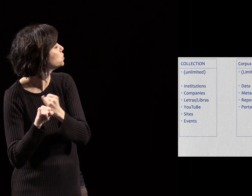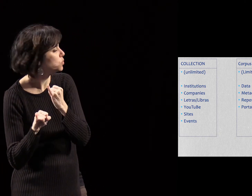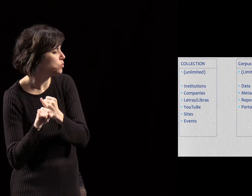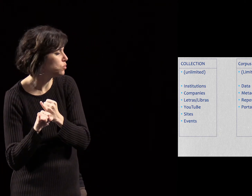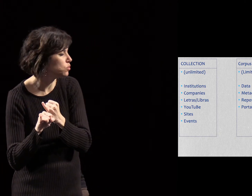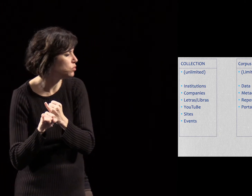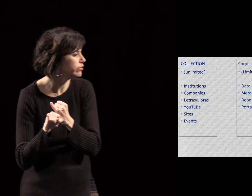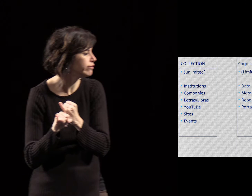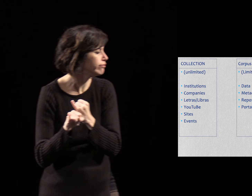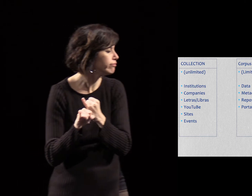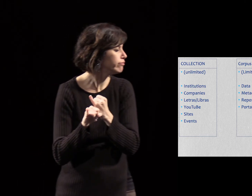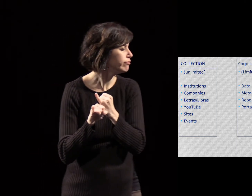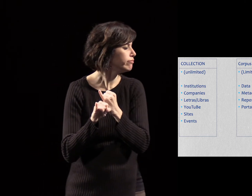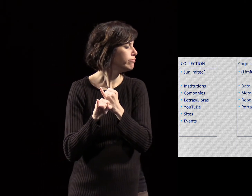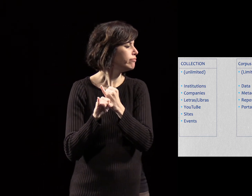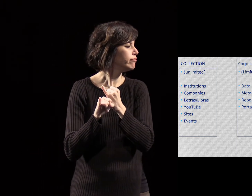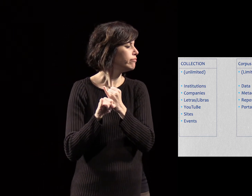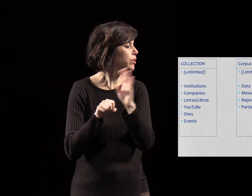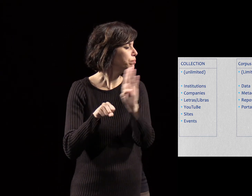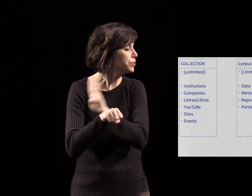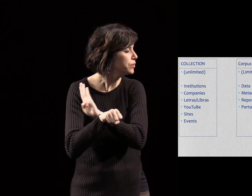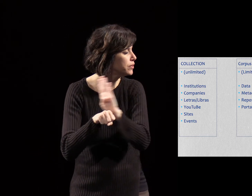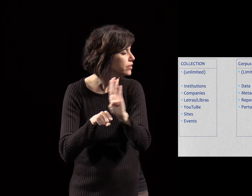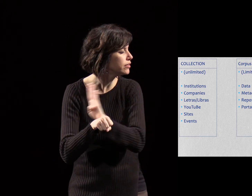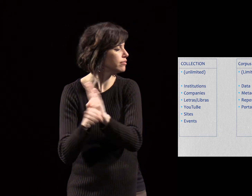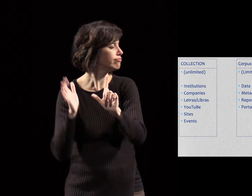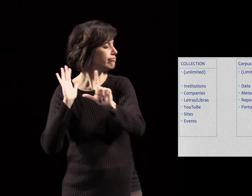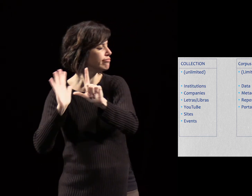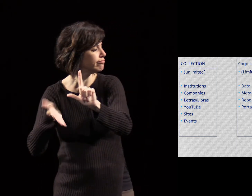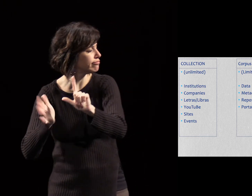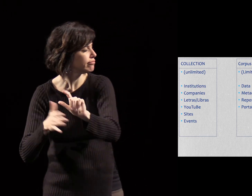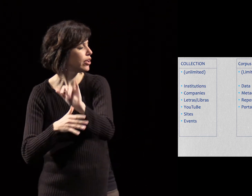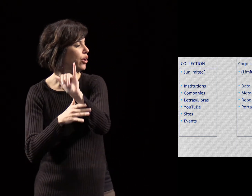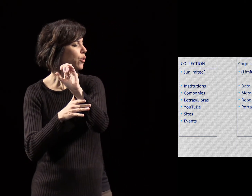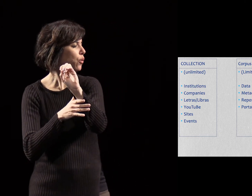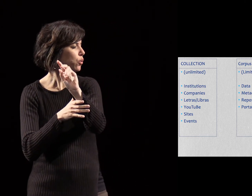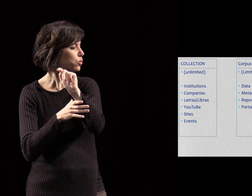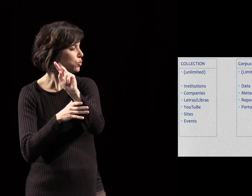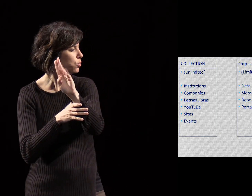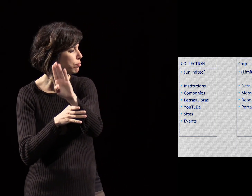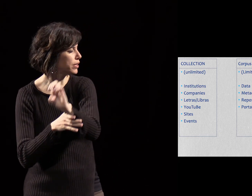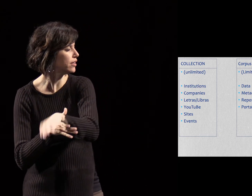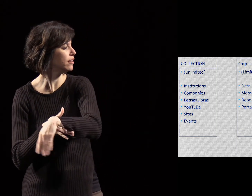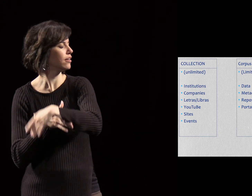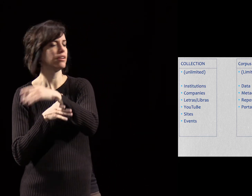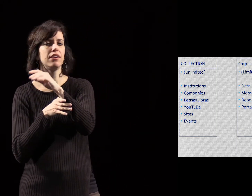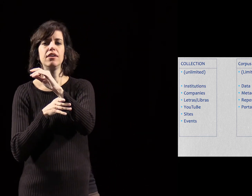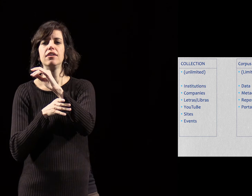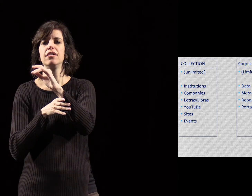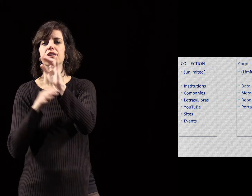These are unlimited sources. We have institutions, companies, Letras/LIBRAS,